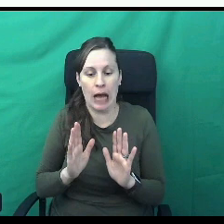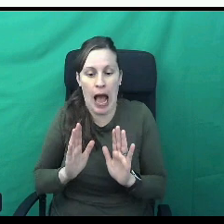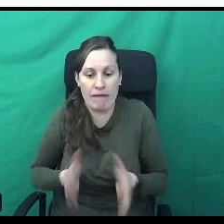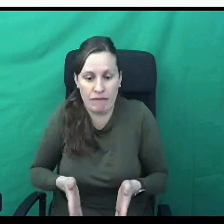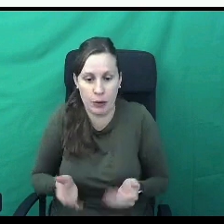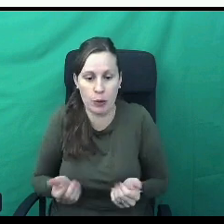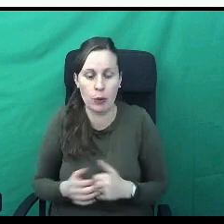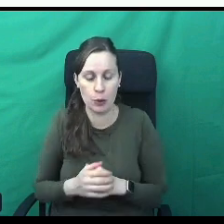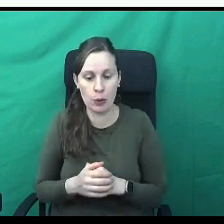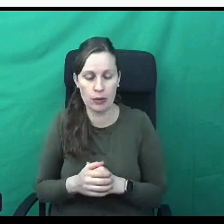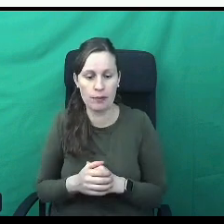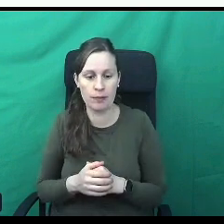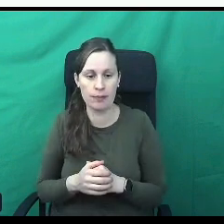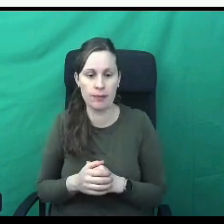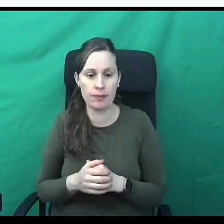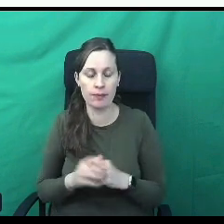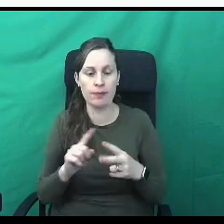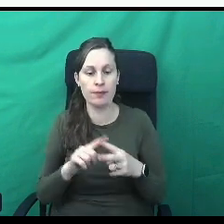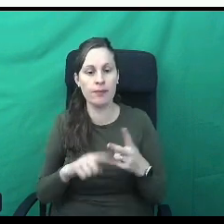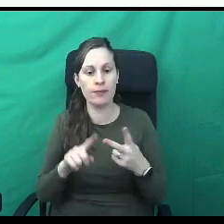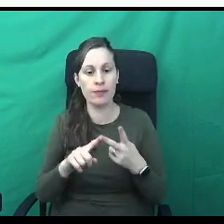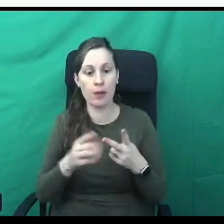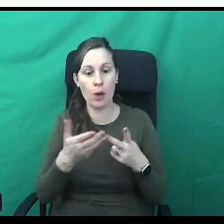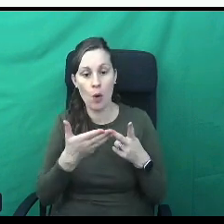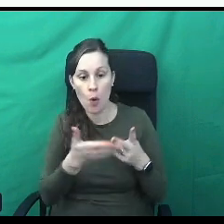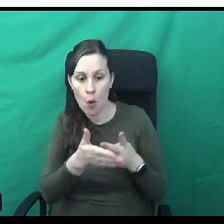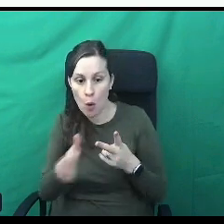All interactive Aria controls must be useable with the keyboard.